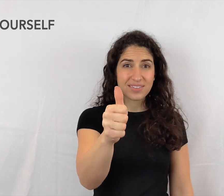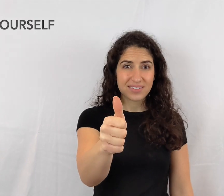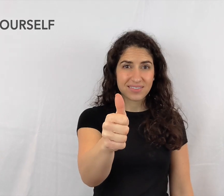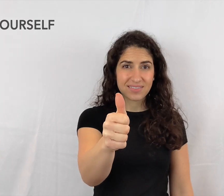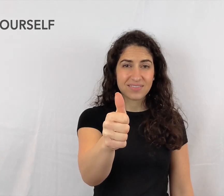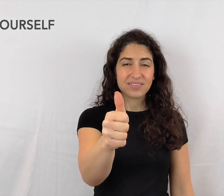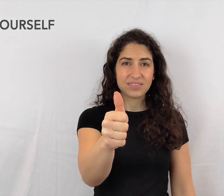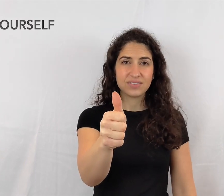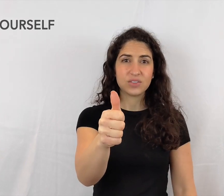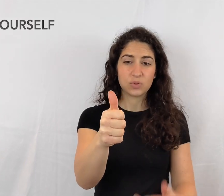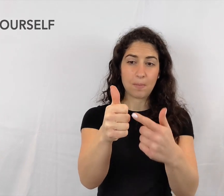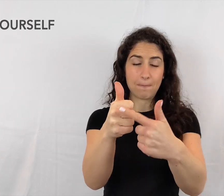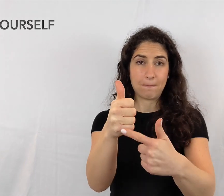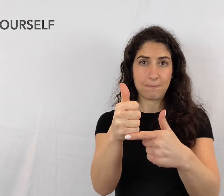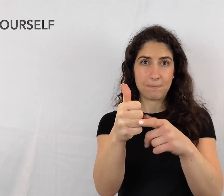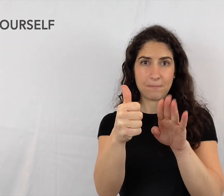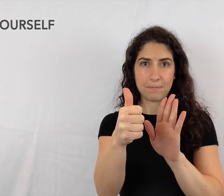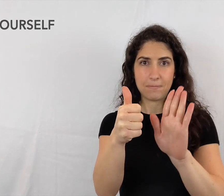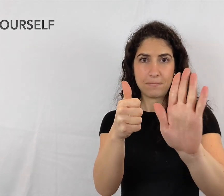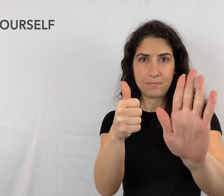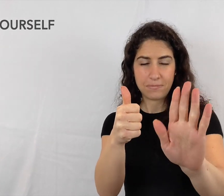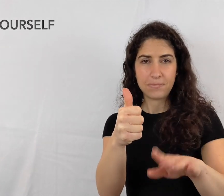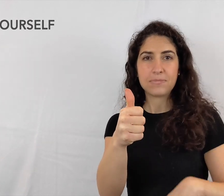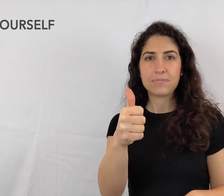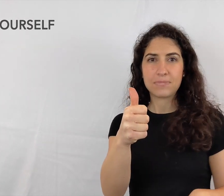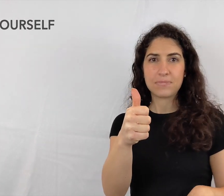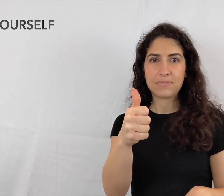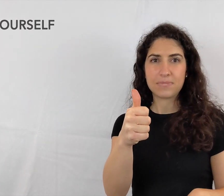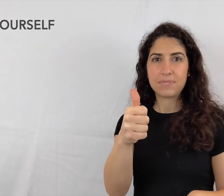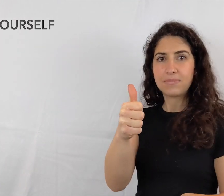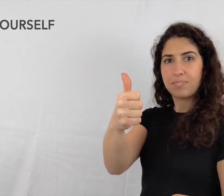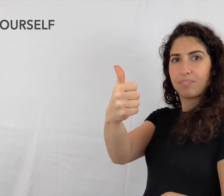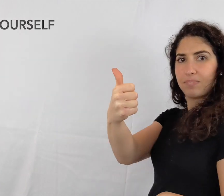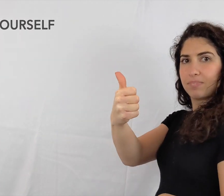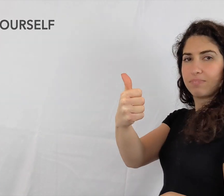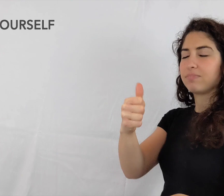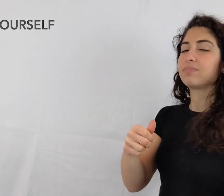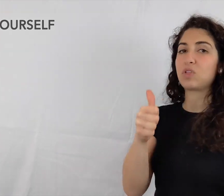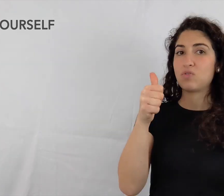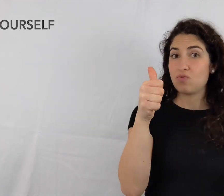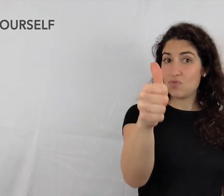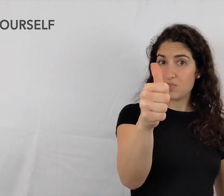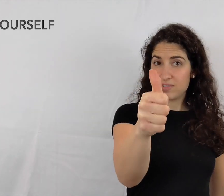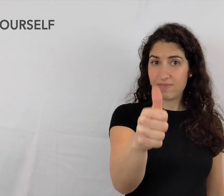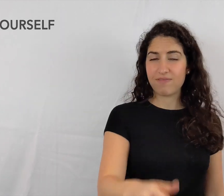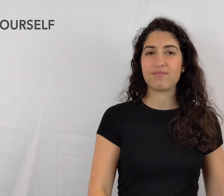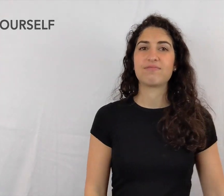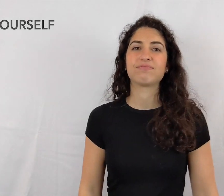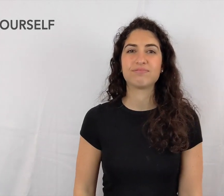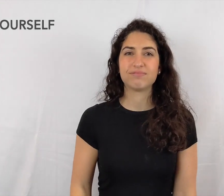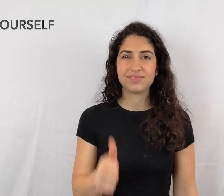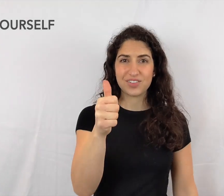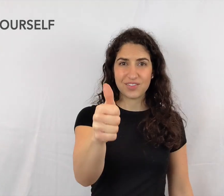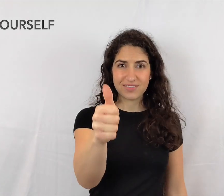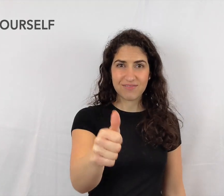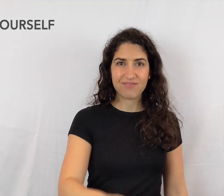YOURSELF -- the knuckles are facing outward toward the person you're signing to. YOURSELF.